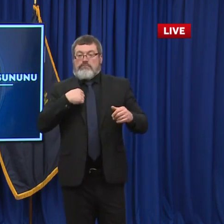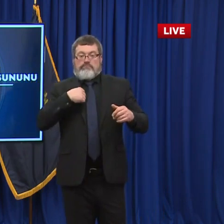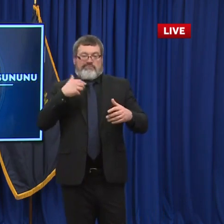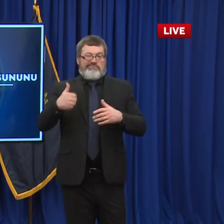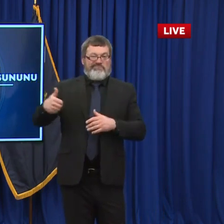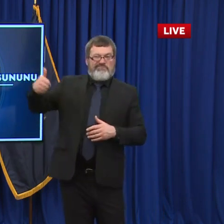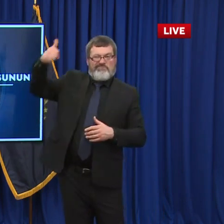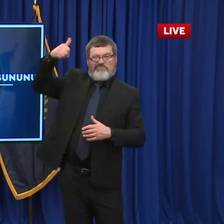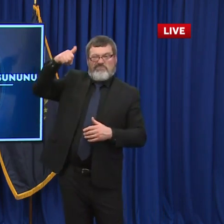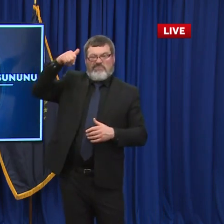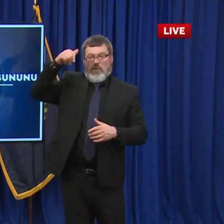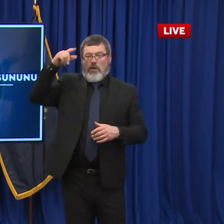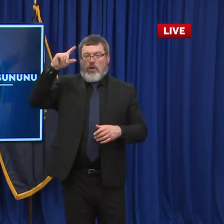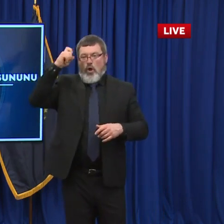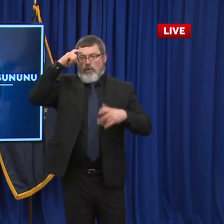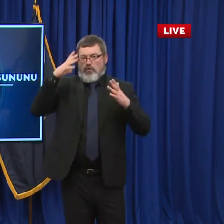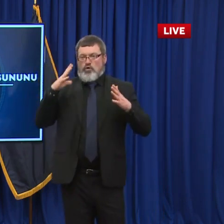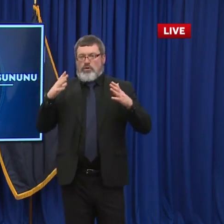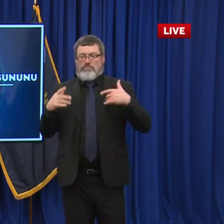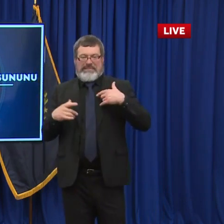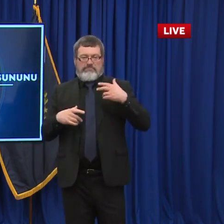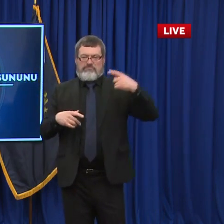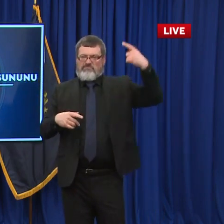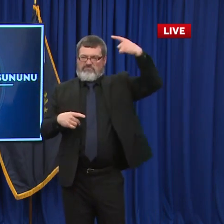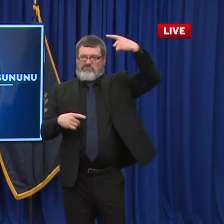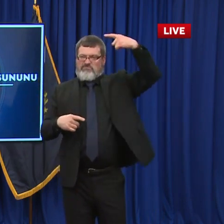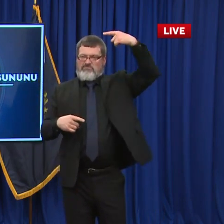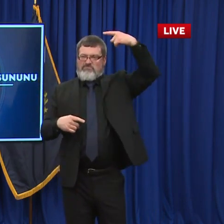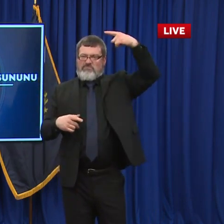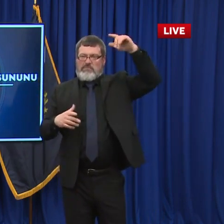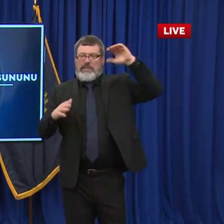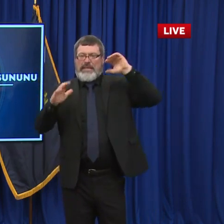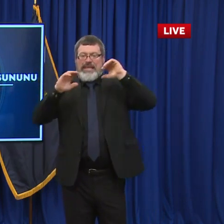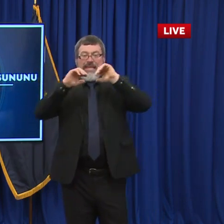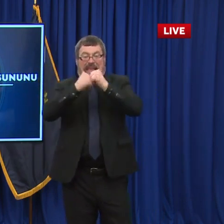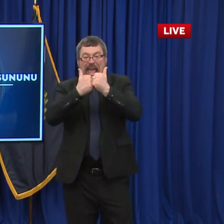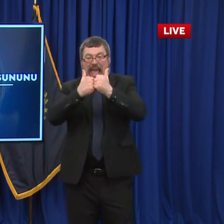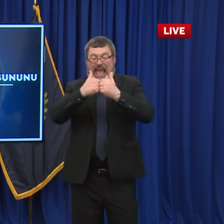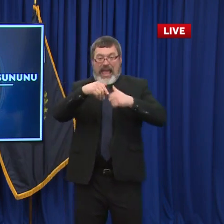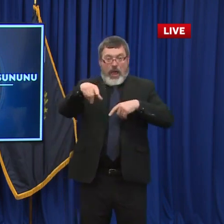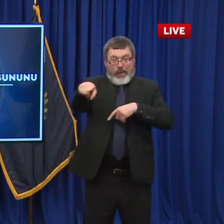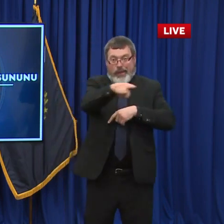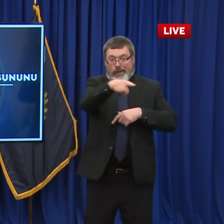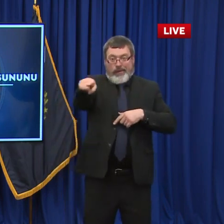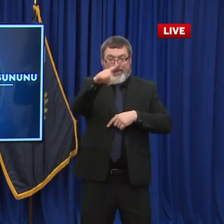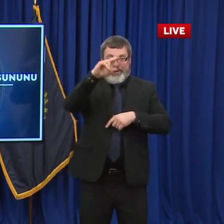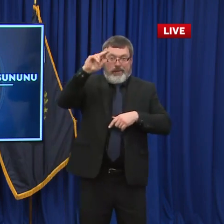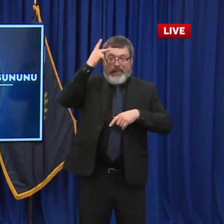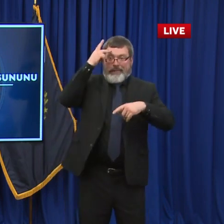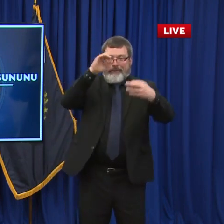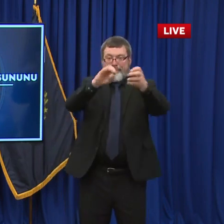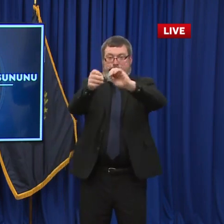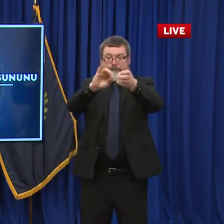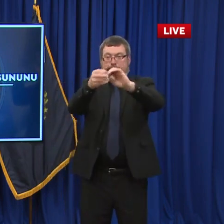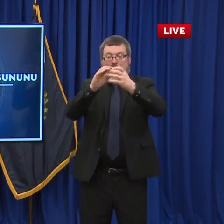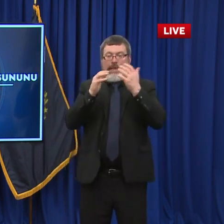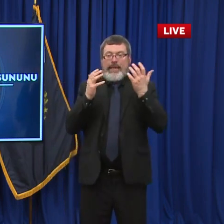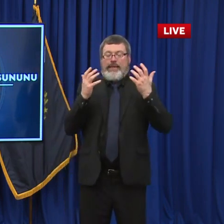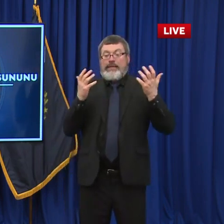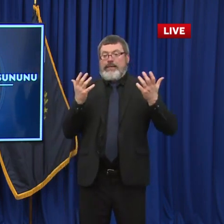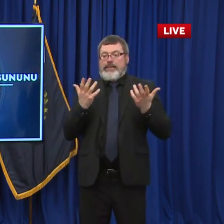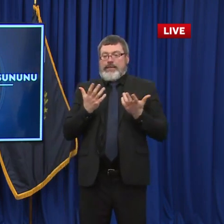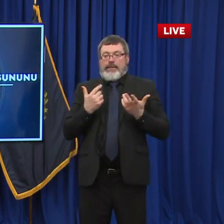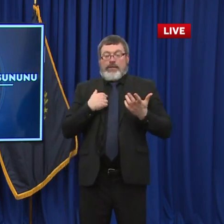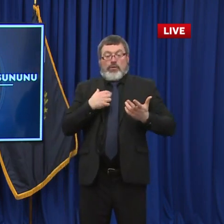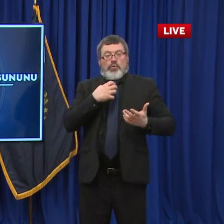HOW HAS THE TOP ELECTED -- AS THE TO ELECTED POLITICIAN DO I DEPOLITICIZE THE SITUATION?